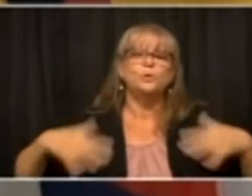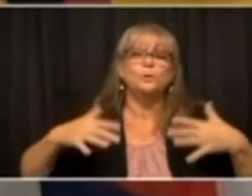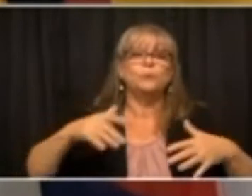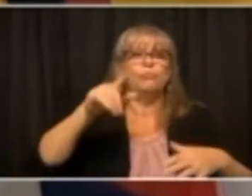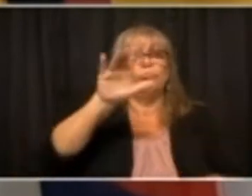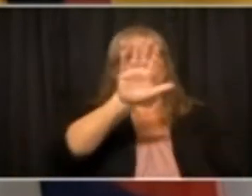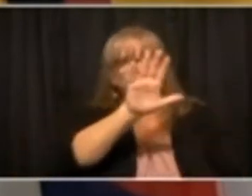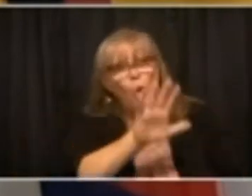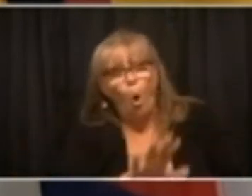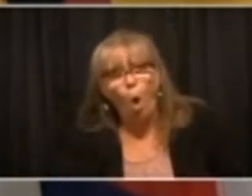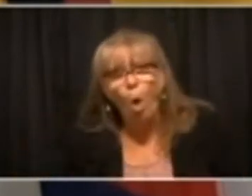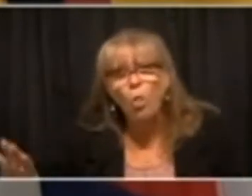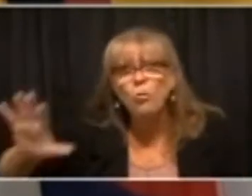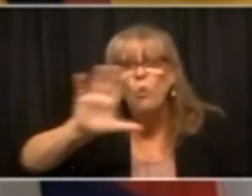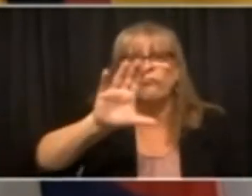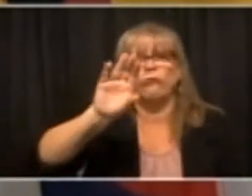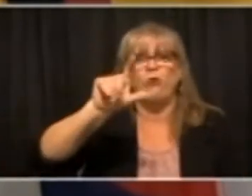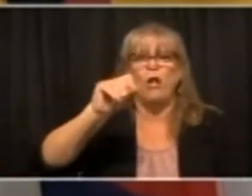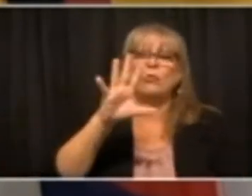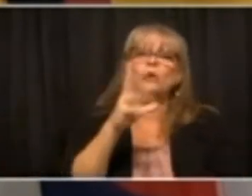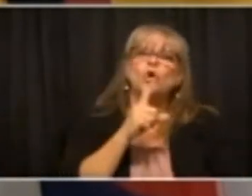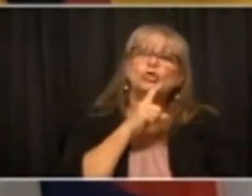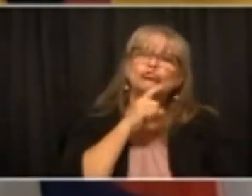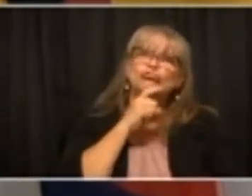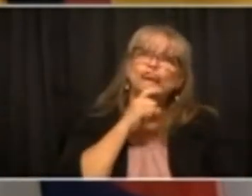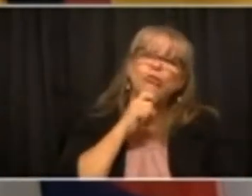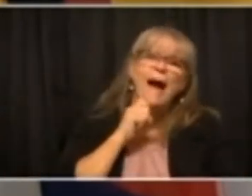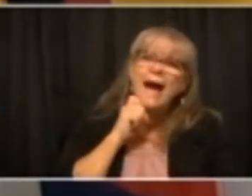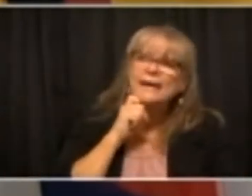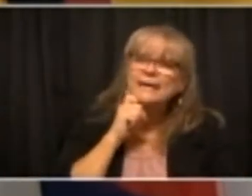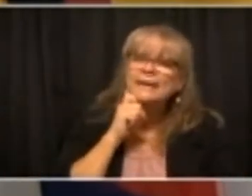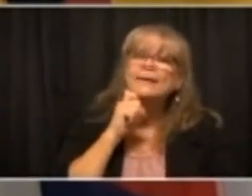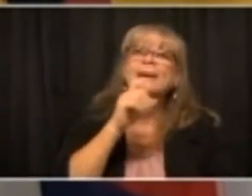over the next few days when i was in grand junction a few days ago